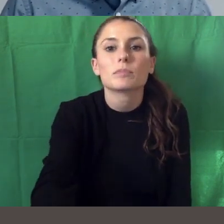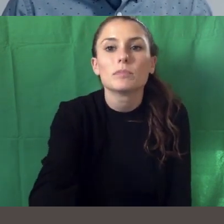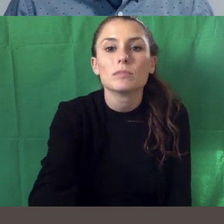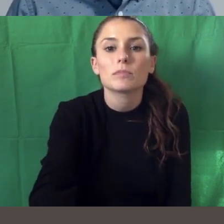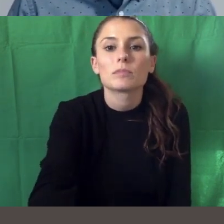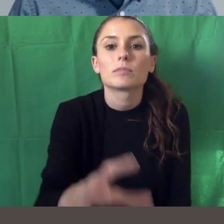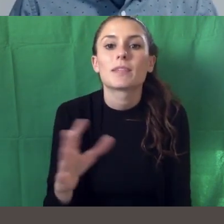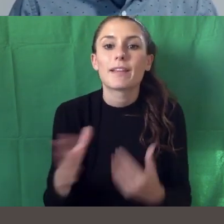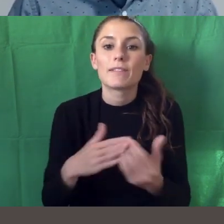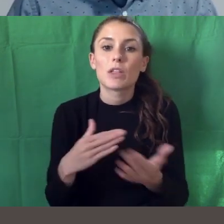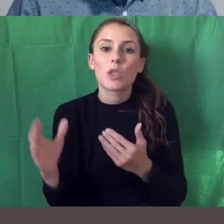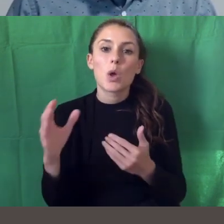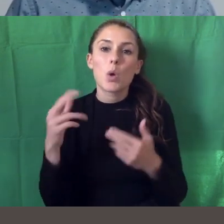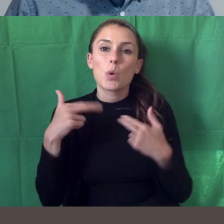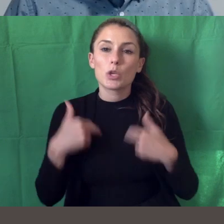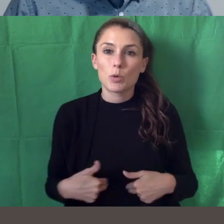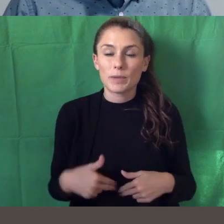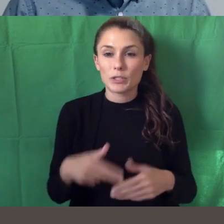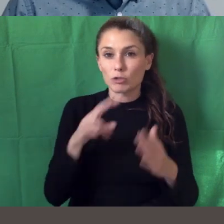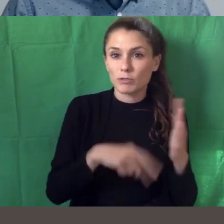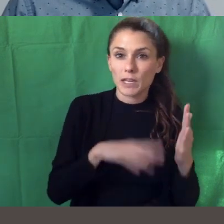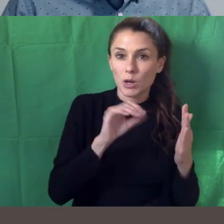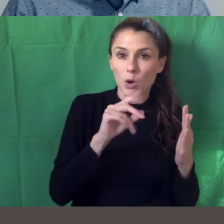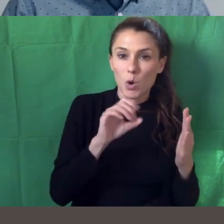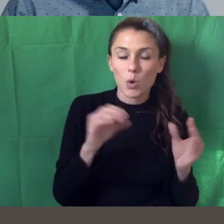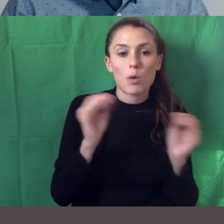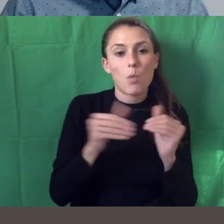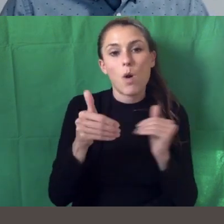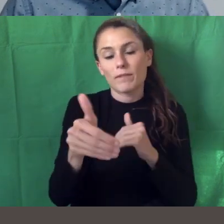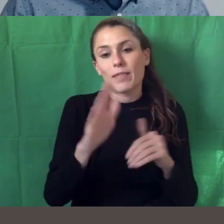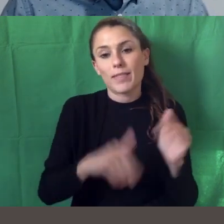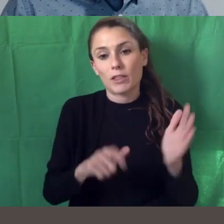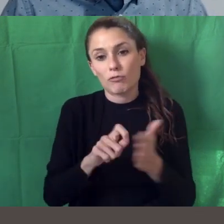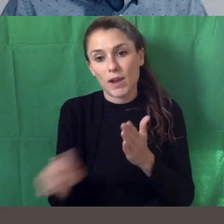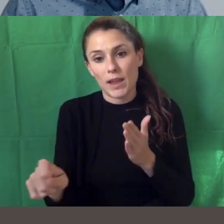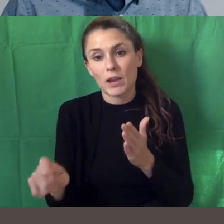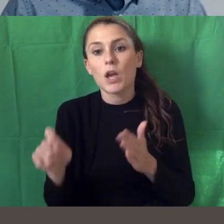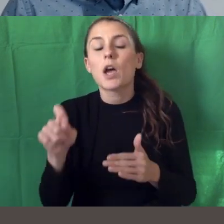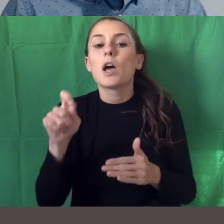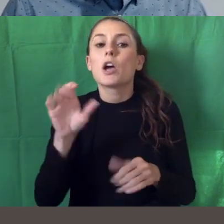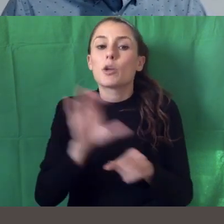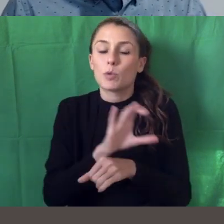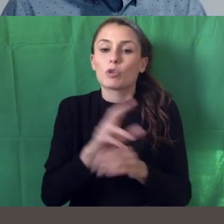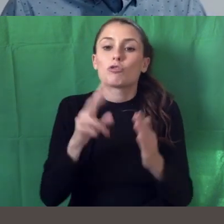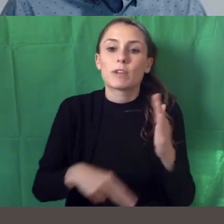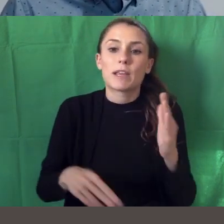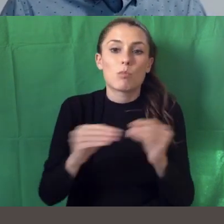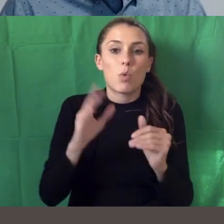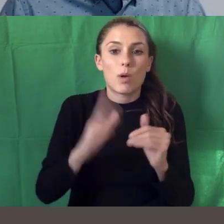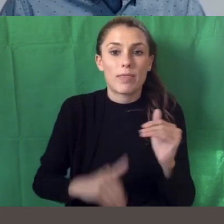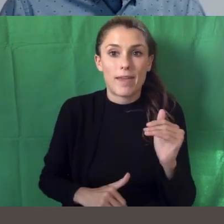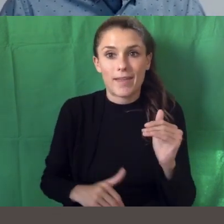And although humans read code much more often than they write it, computers read code even more than humans do.